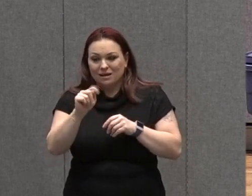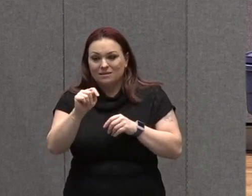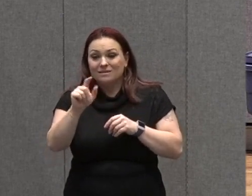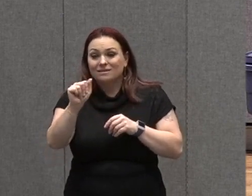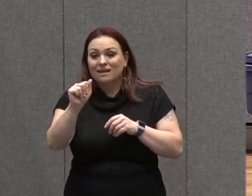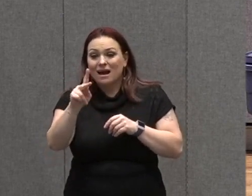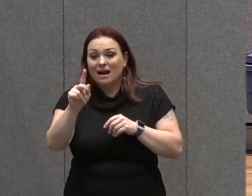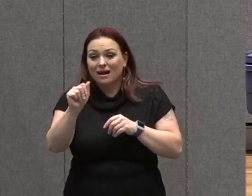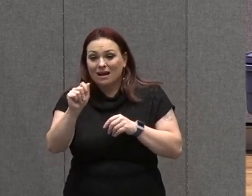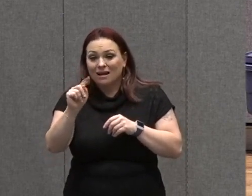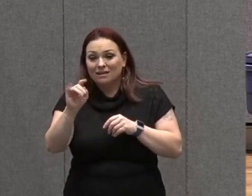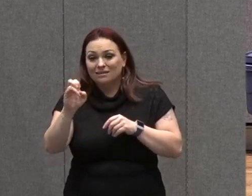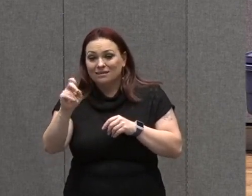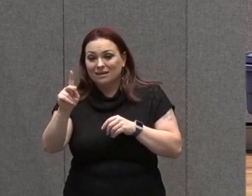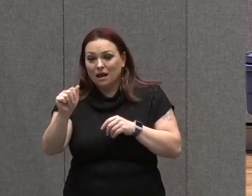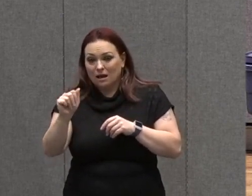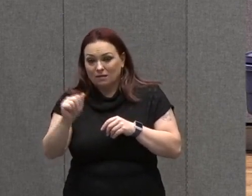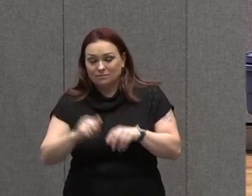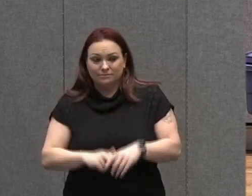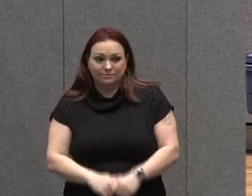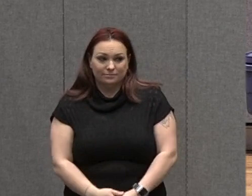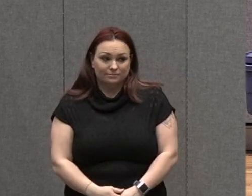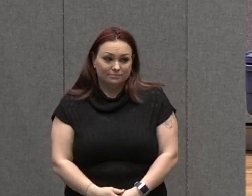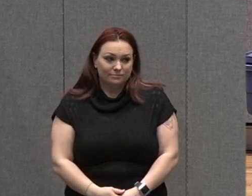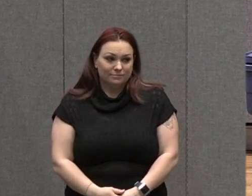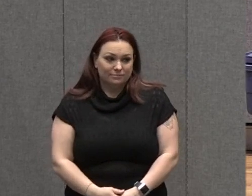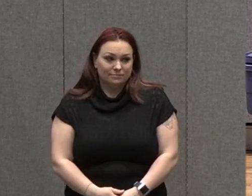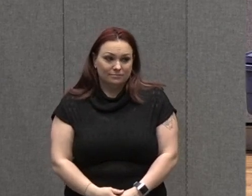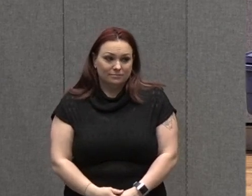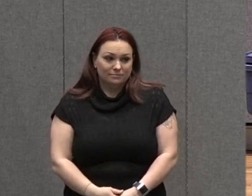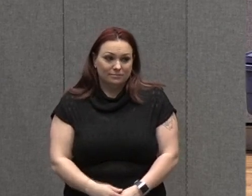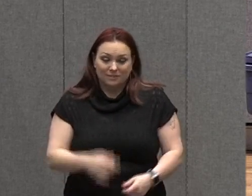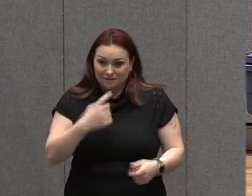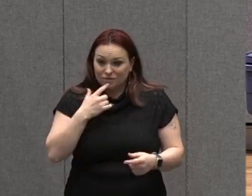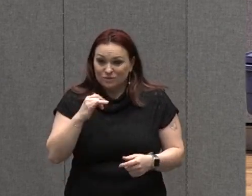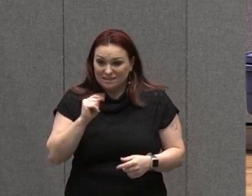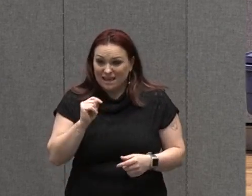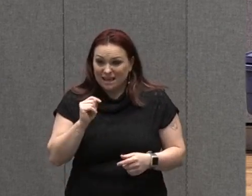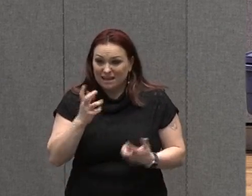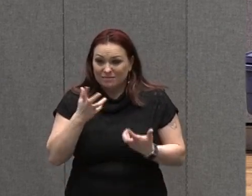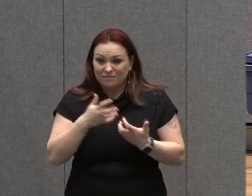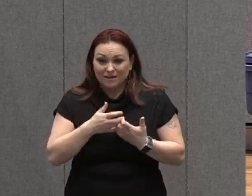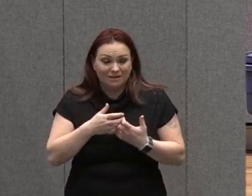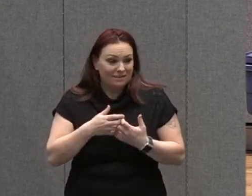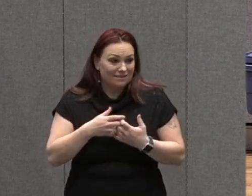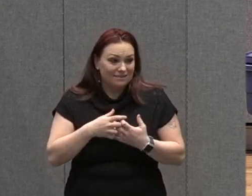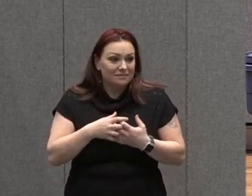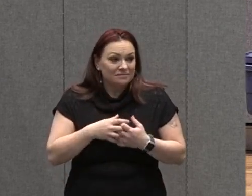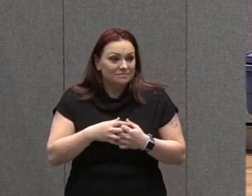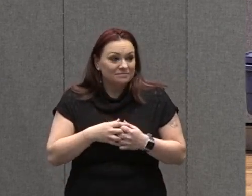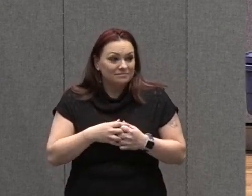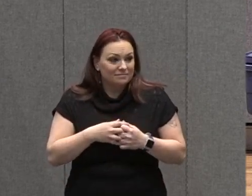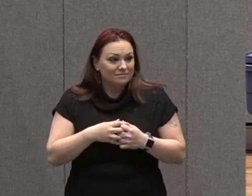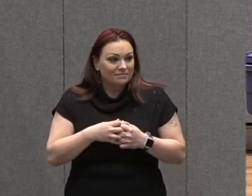Ready say it. Taka-tika. Did you say it? I didn't say it. Let's say it and clap it.